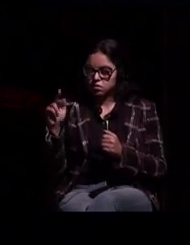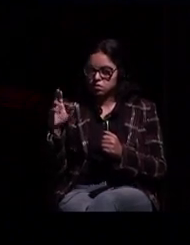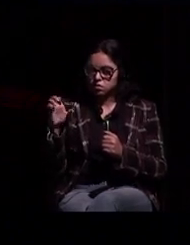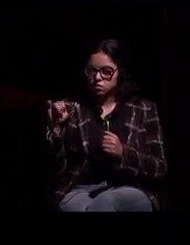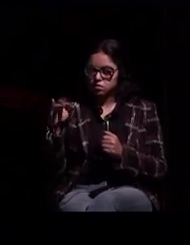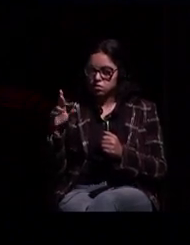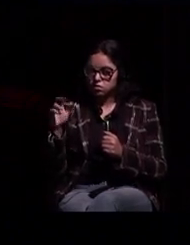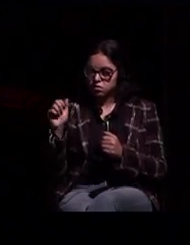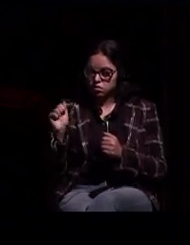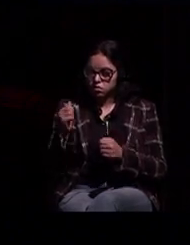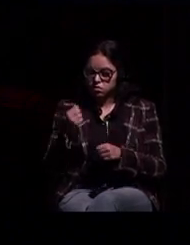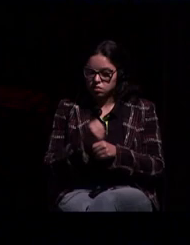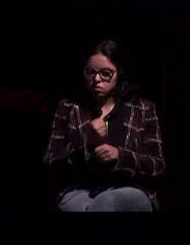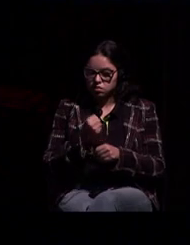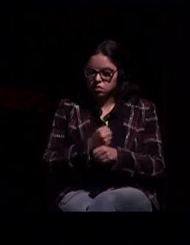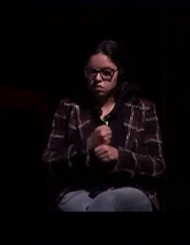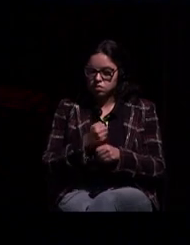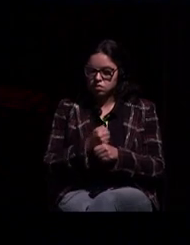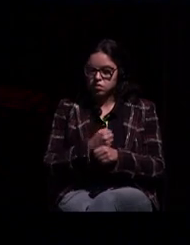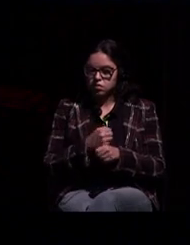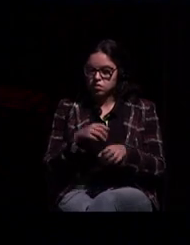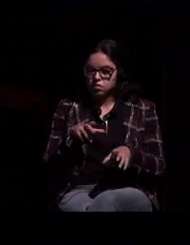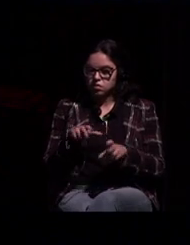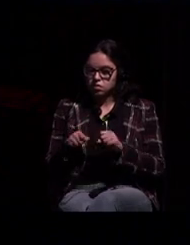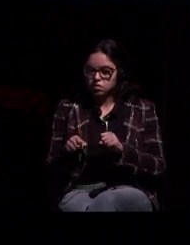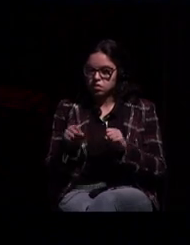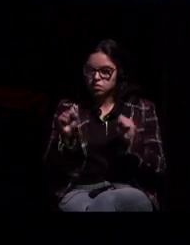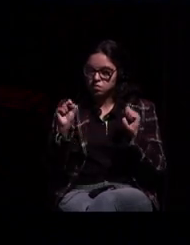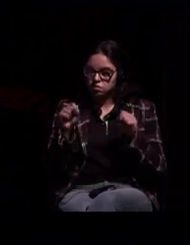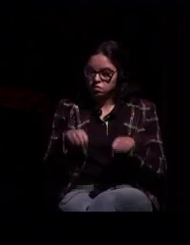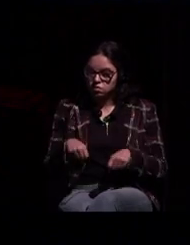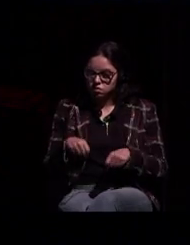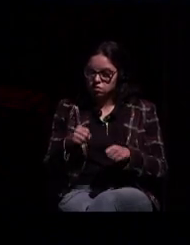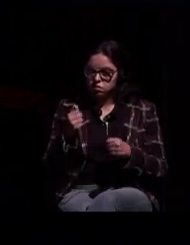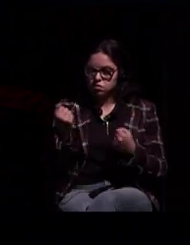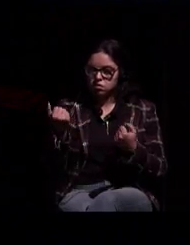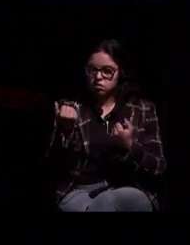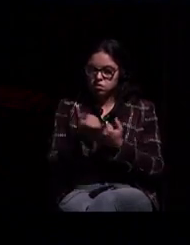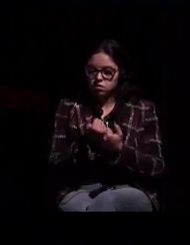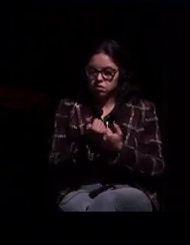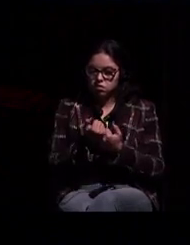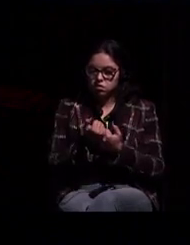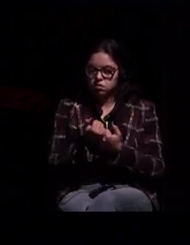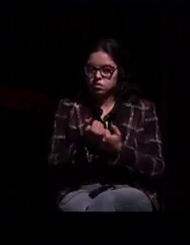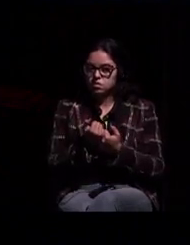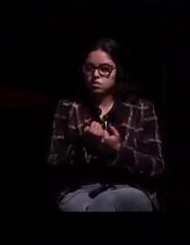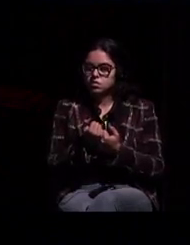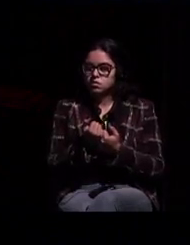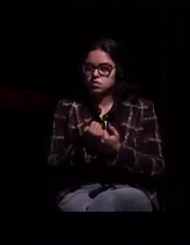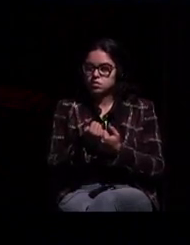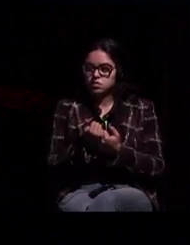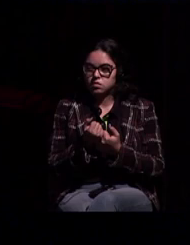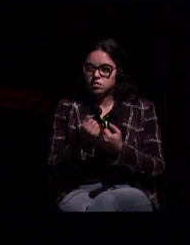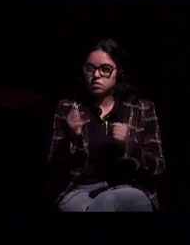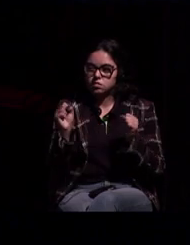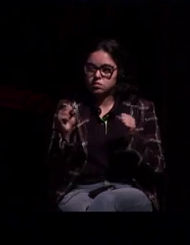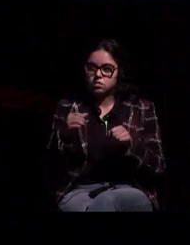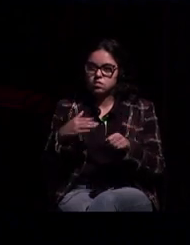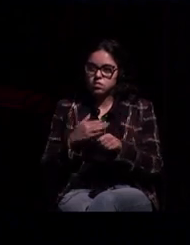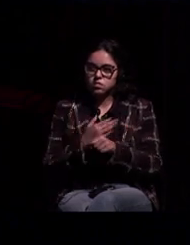that can be performed by other professionals so people with no special training